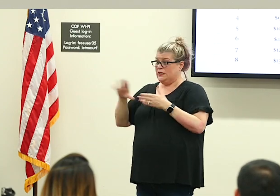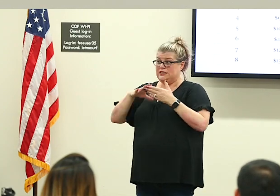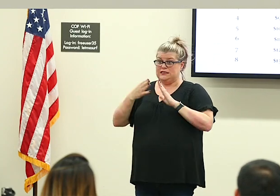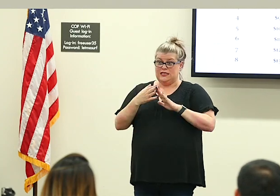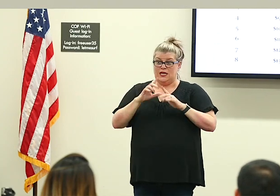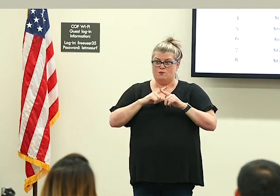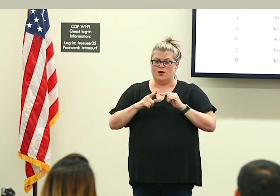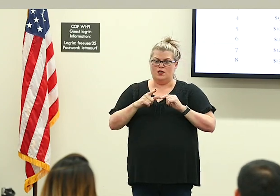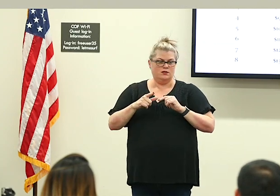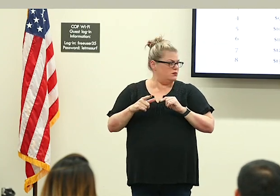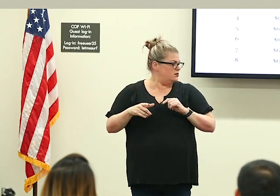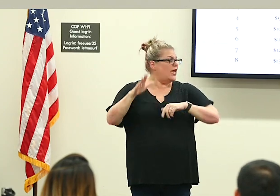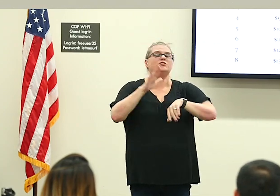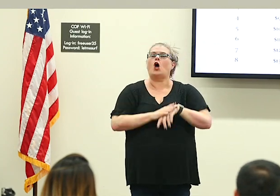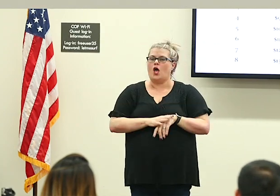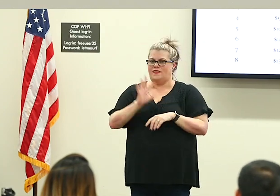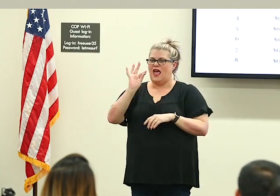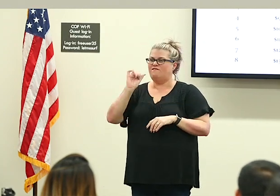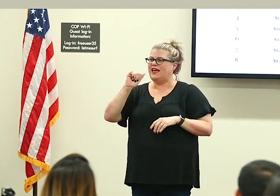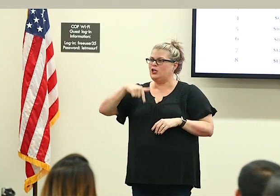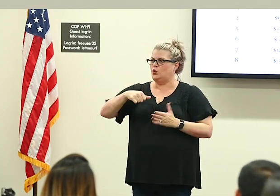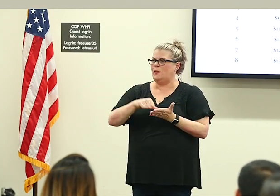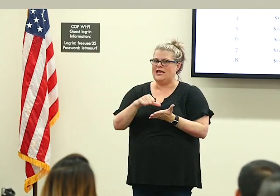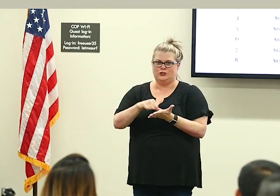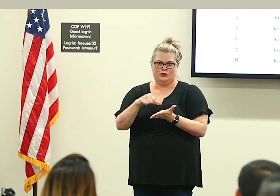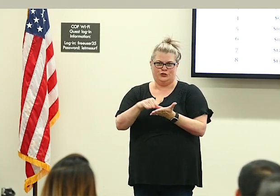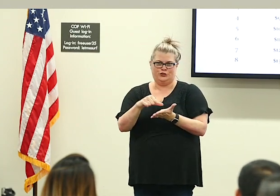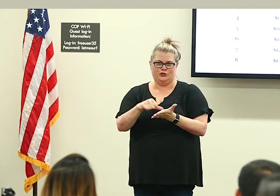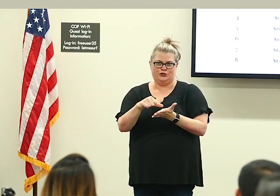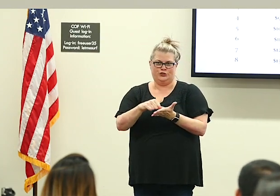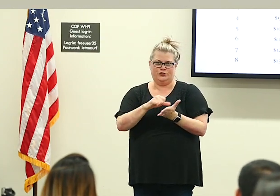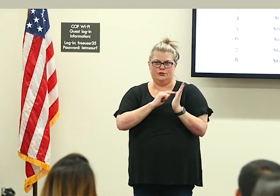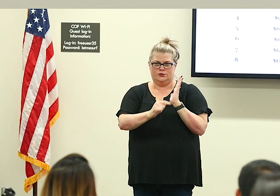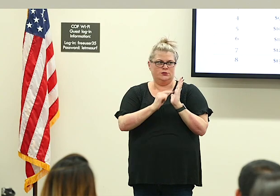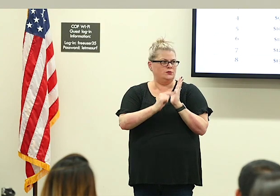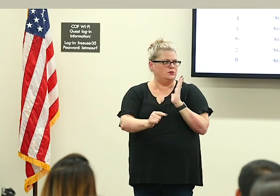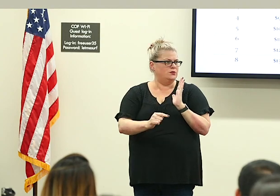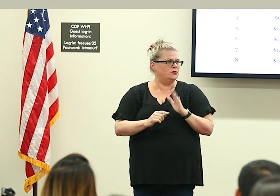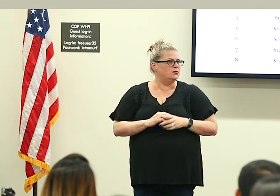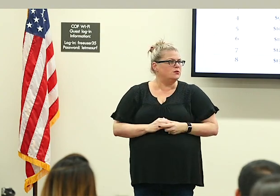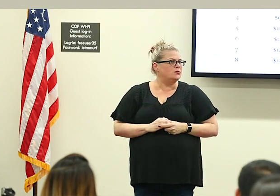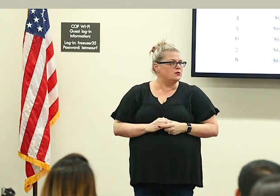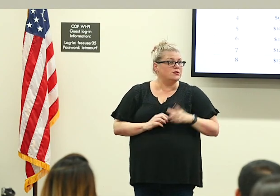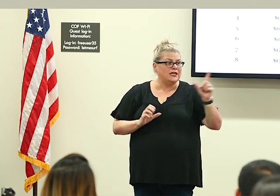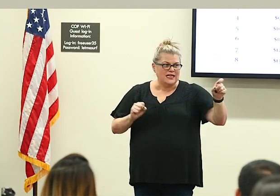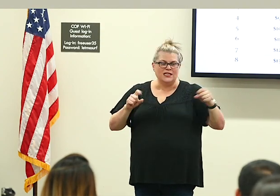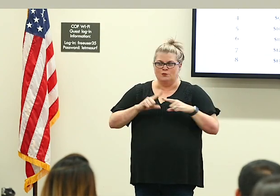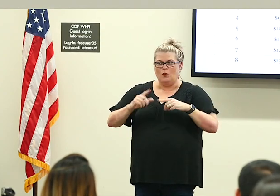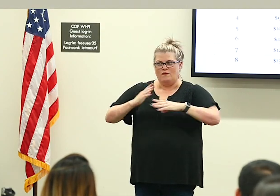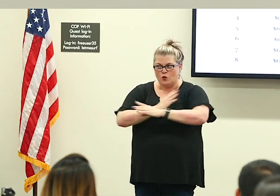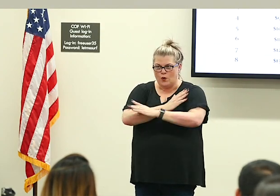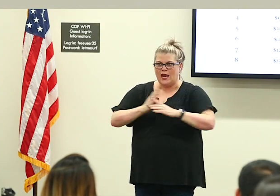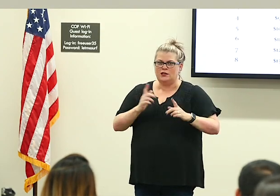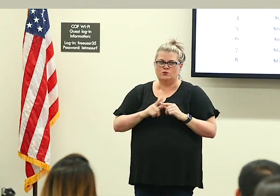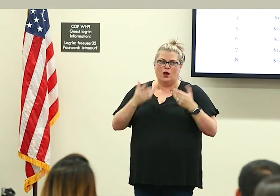It's on the frequently asked questions, yeah. [Male Attendee] You have the range, but you don't have the exact--